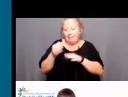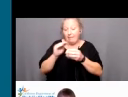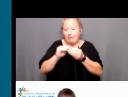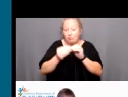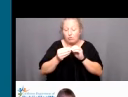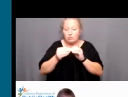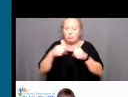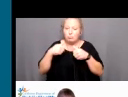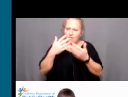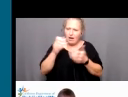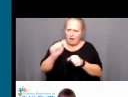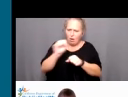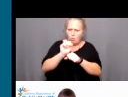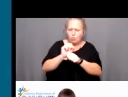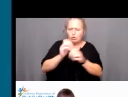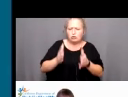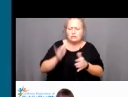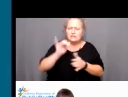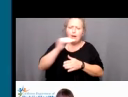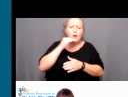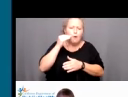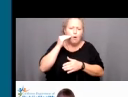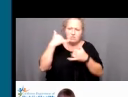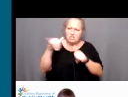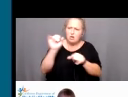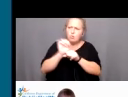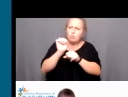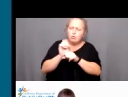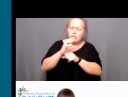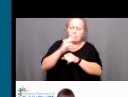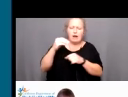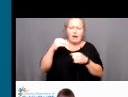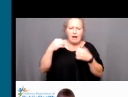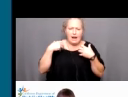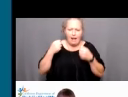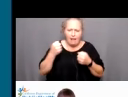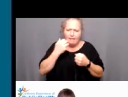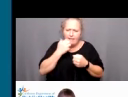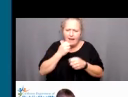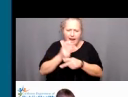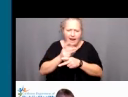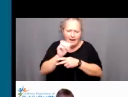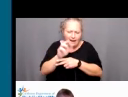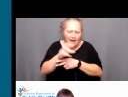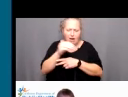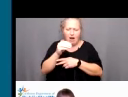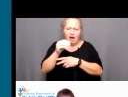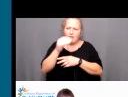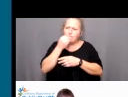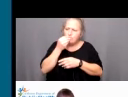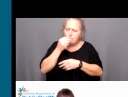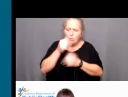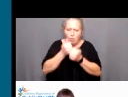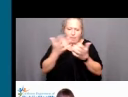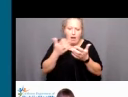we could have provided for workers to stay home while receiving their salaries healthcare and food without losing their jobs.